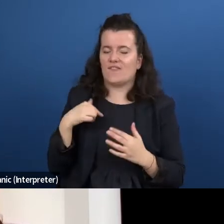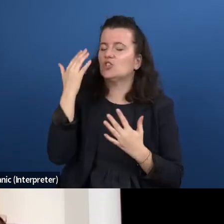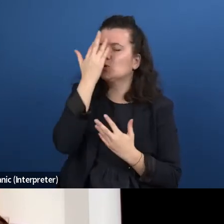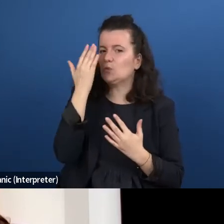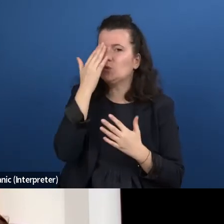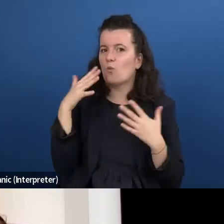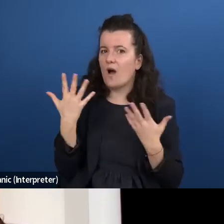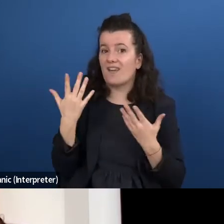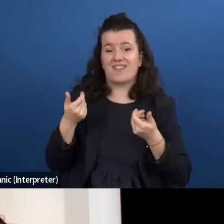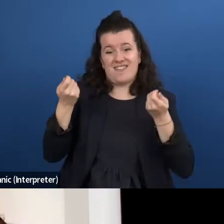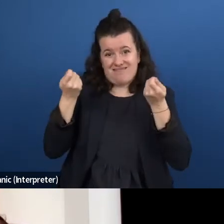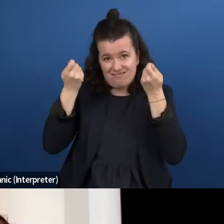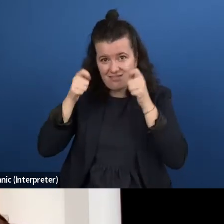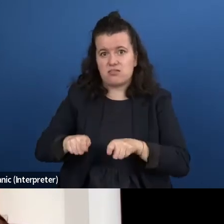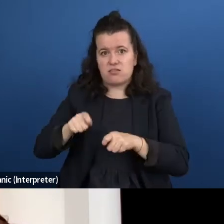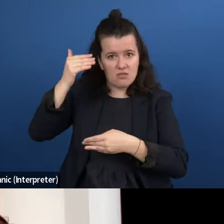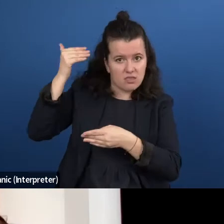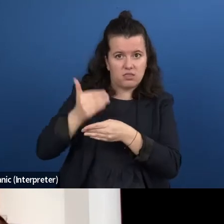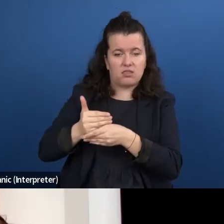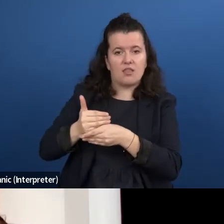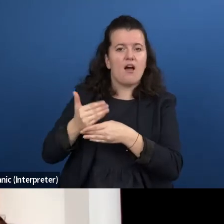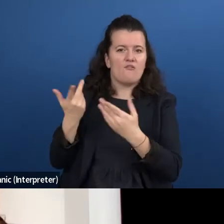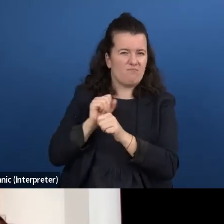in which trafficking and sexual exploitation were included.